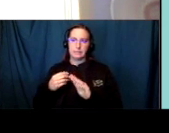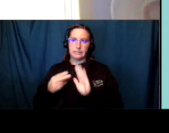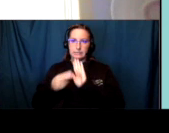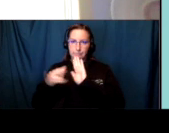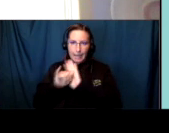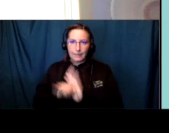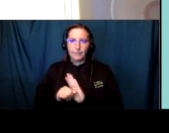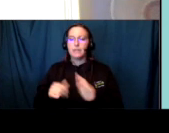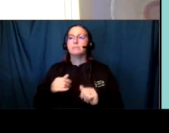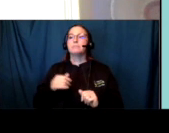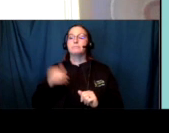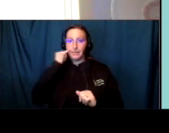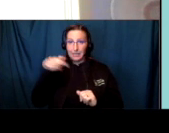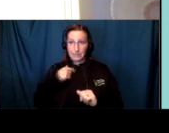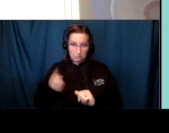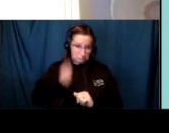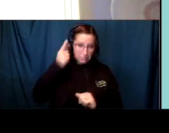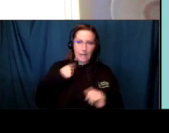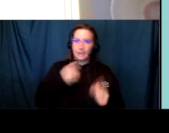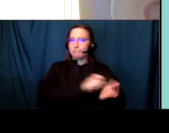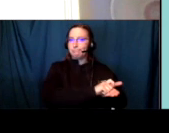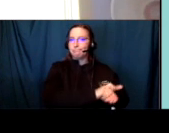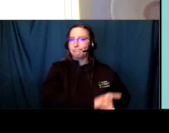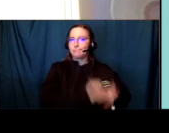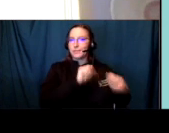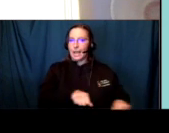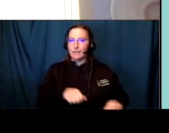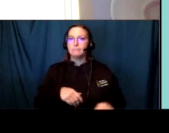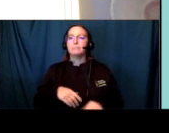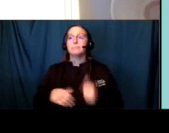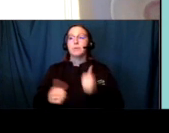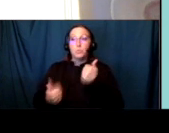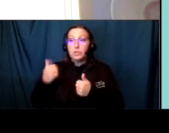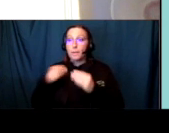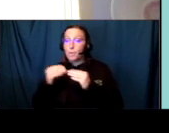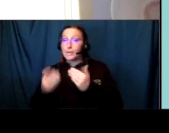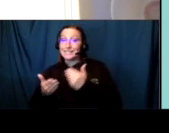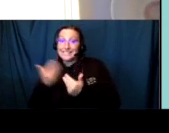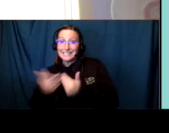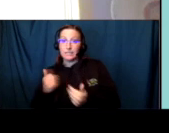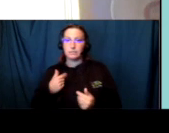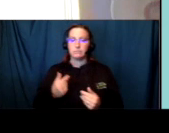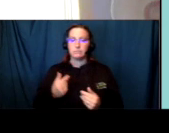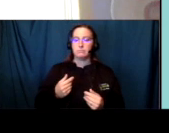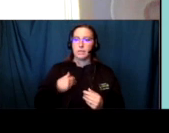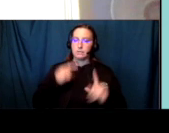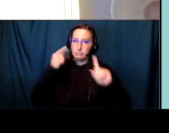to get them and which ones are easier for him, acoustically highlighting the targeted sound.